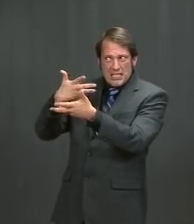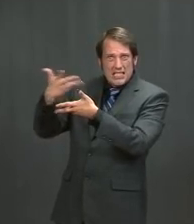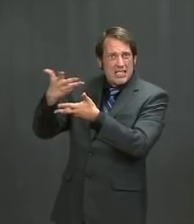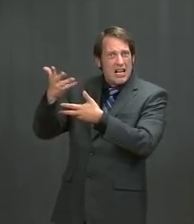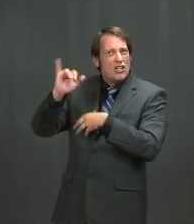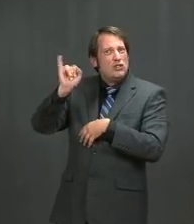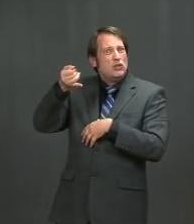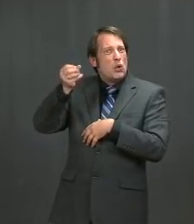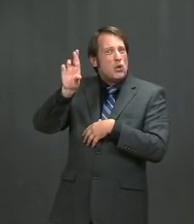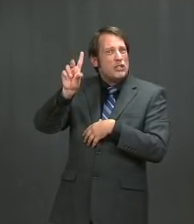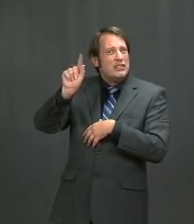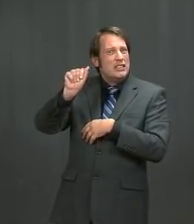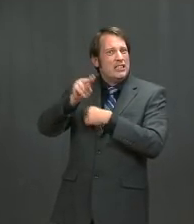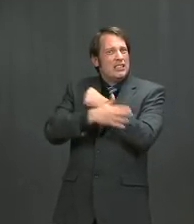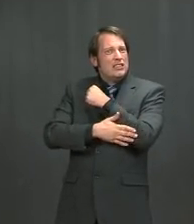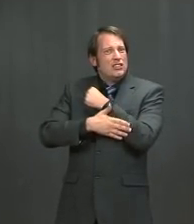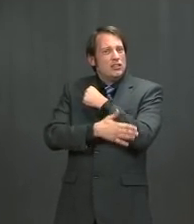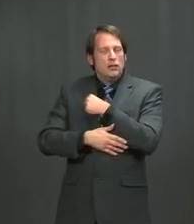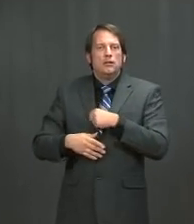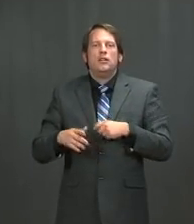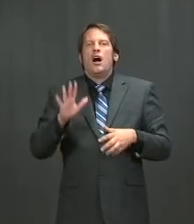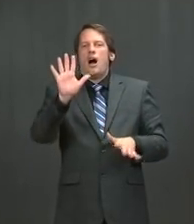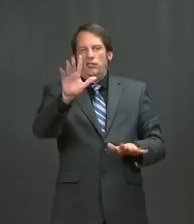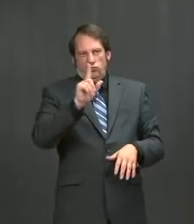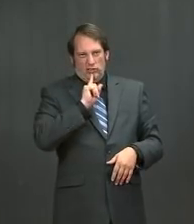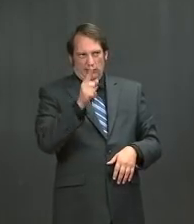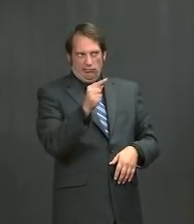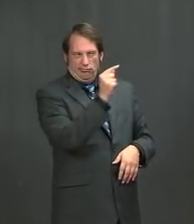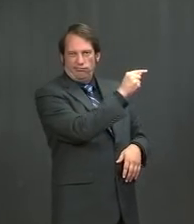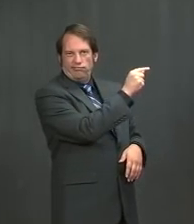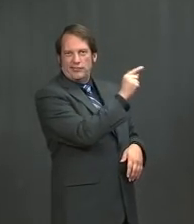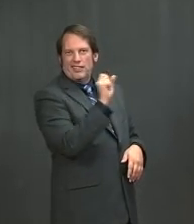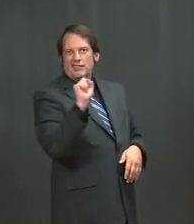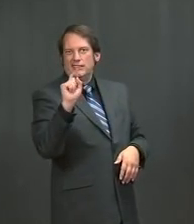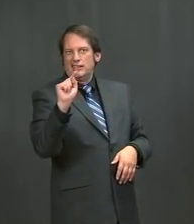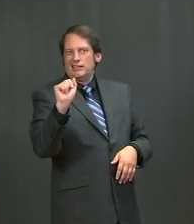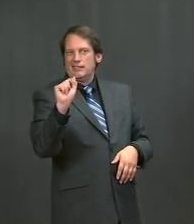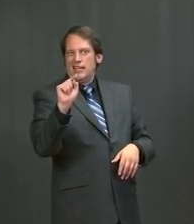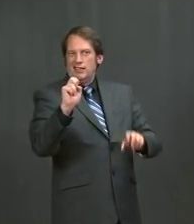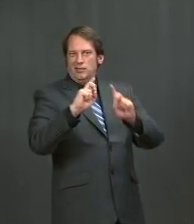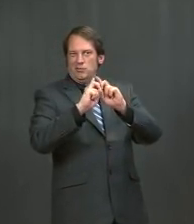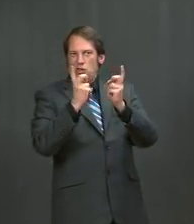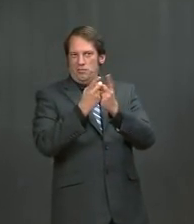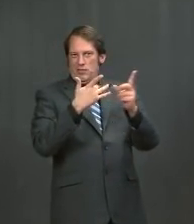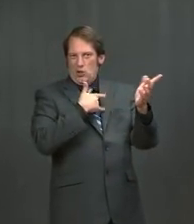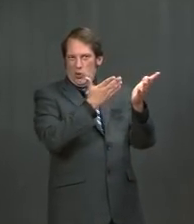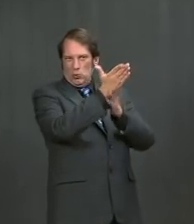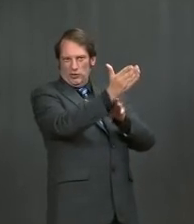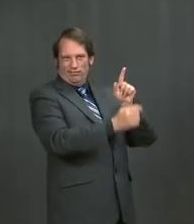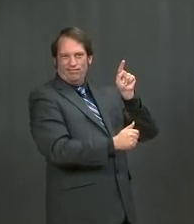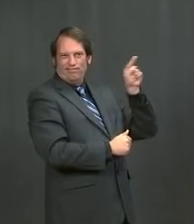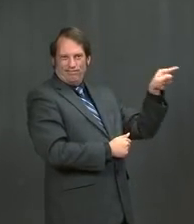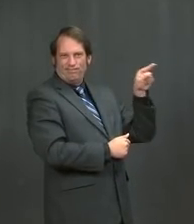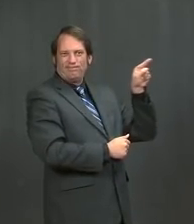the State Department and wouldn't expect that. We're, of course, closely following the reports out of Jordan. We've been in touch, as an administration,